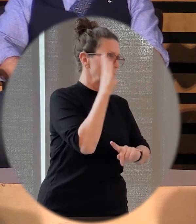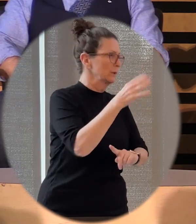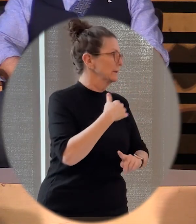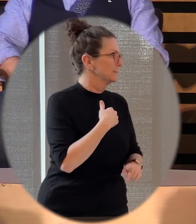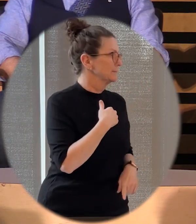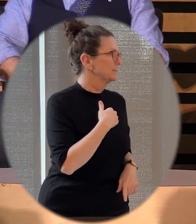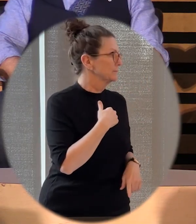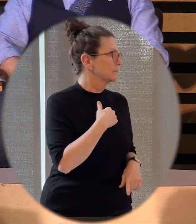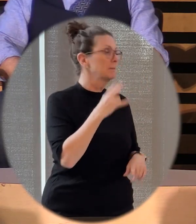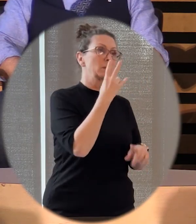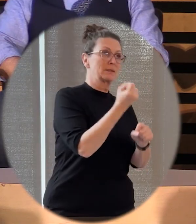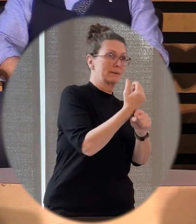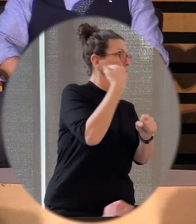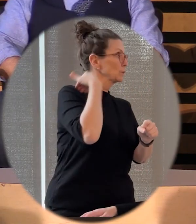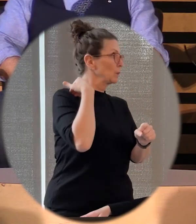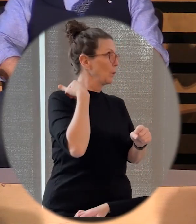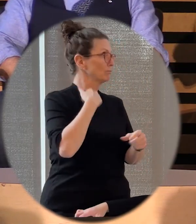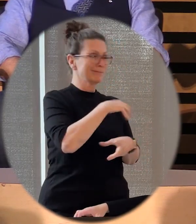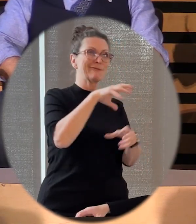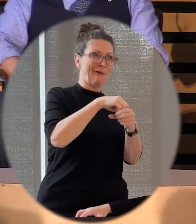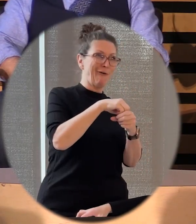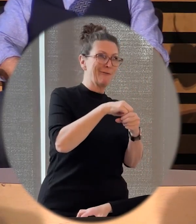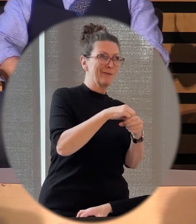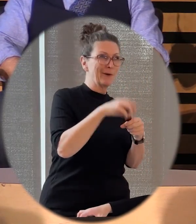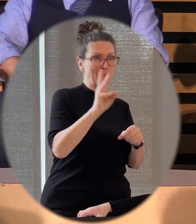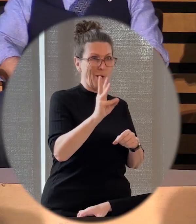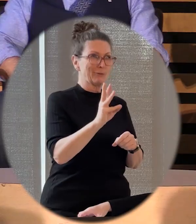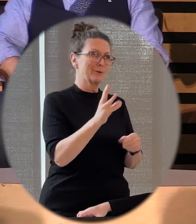I think was in grade three. Um and I asked the audience to participate with her because when